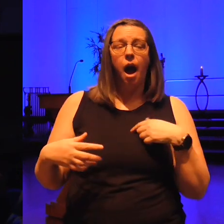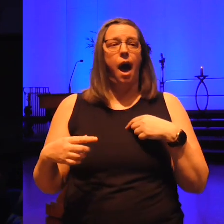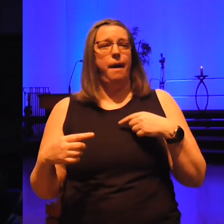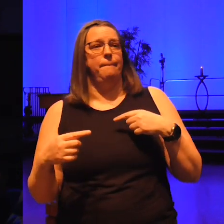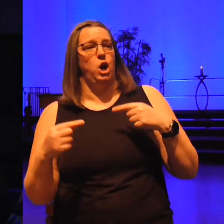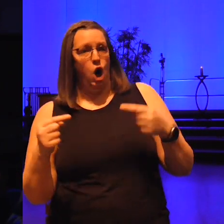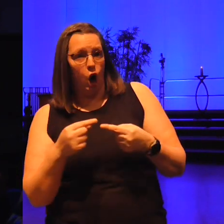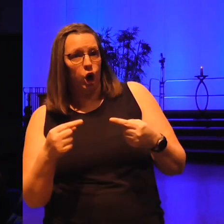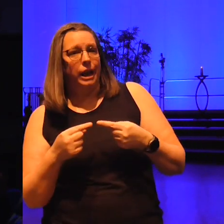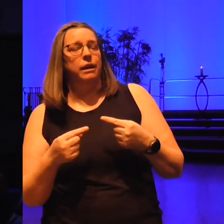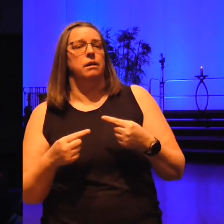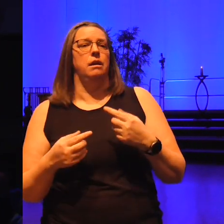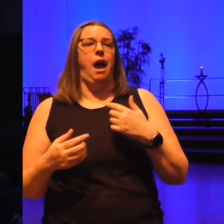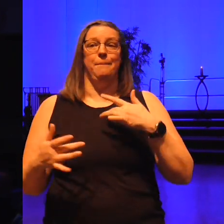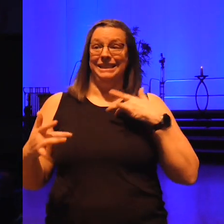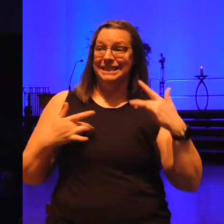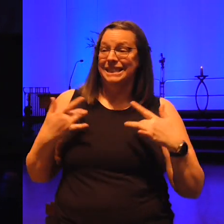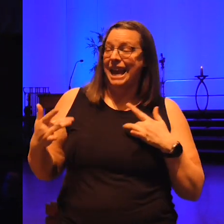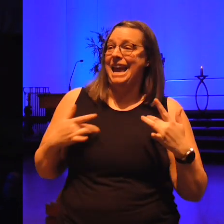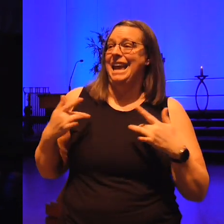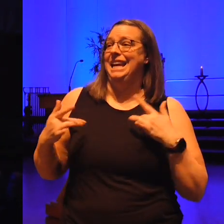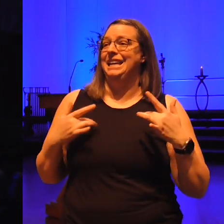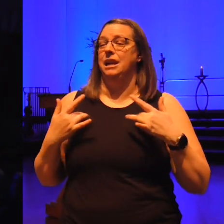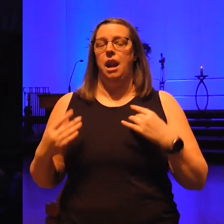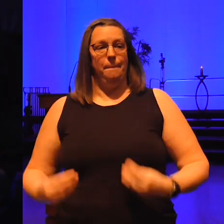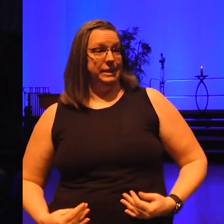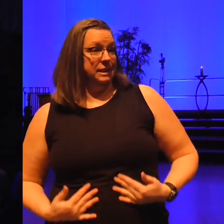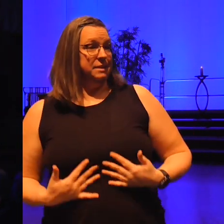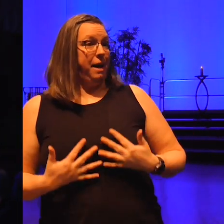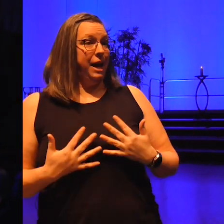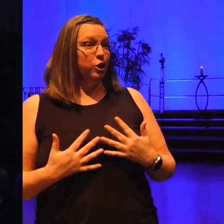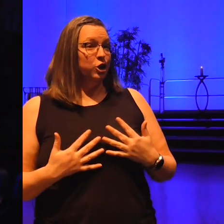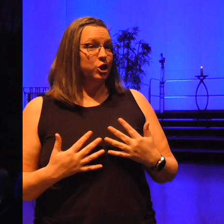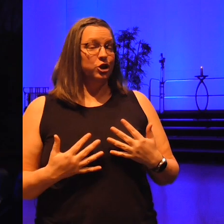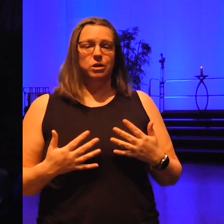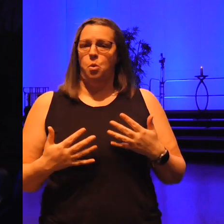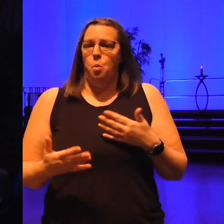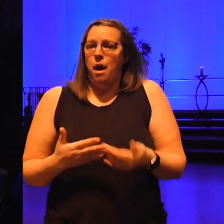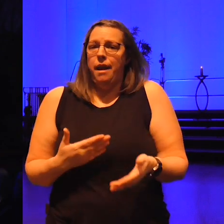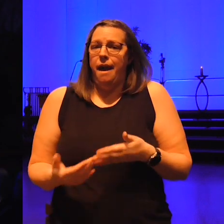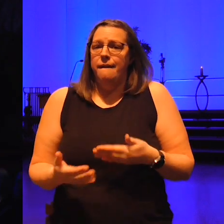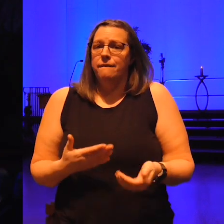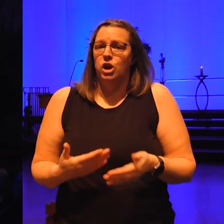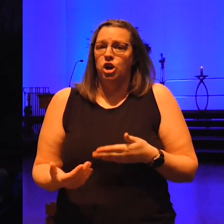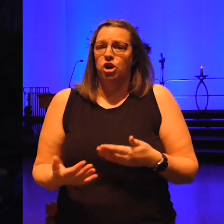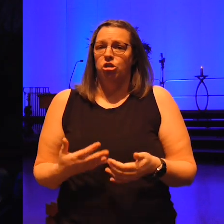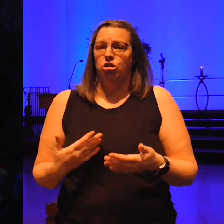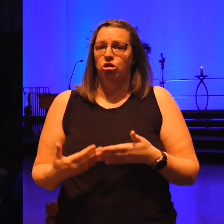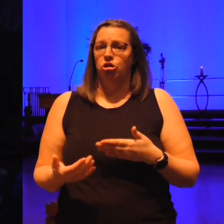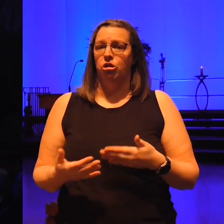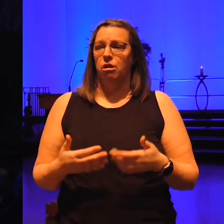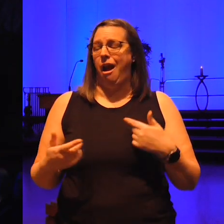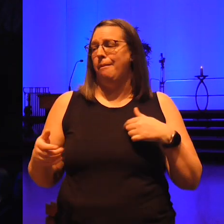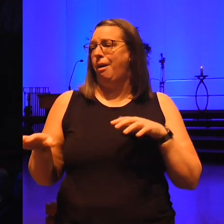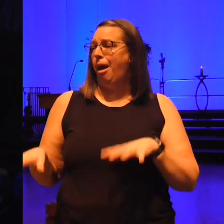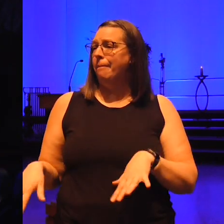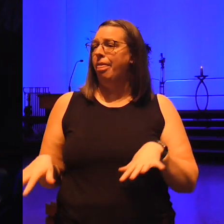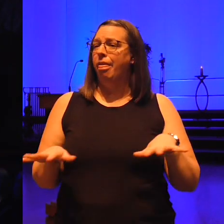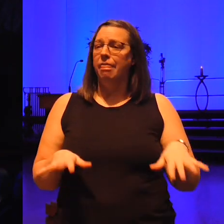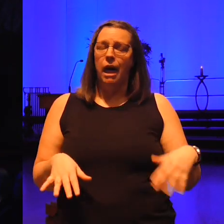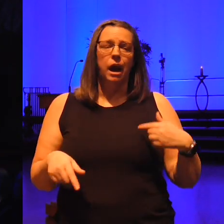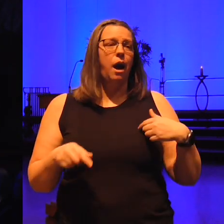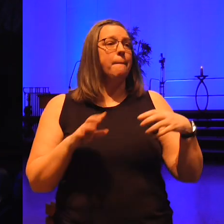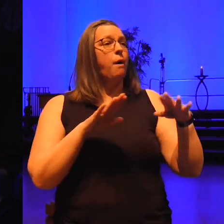I'm excited I'm inspired I'm apathetic I'm open it doesn't matter how you are